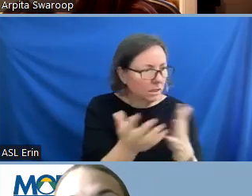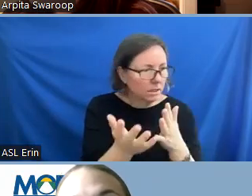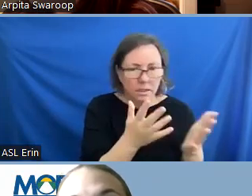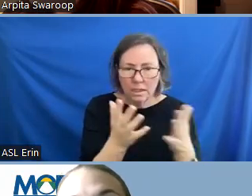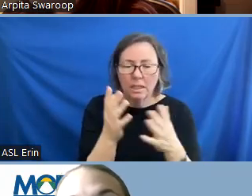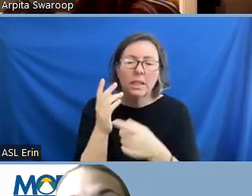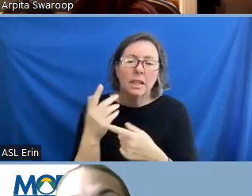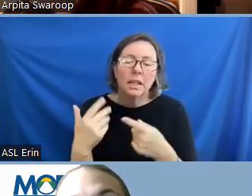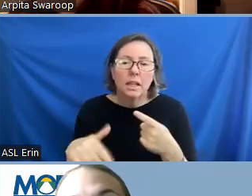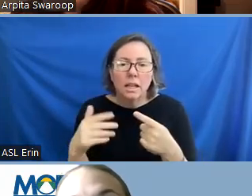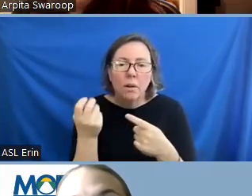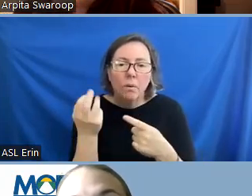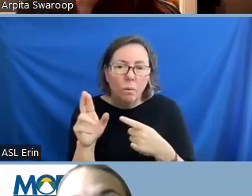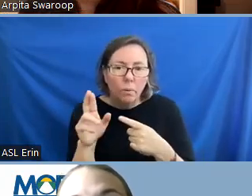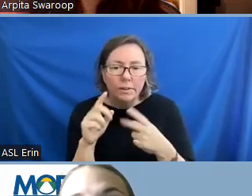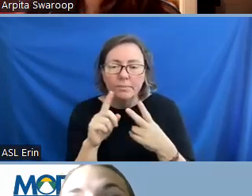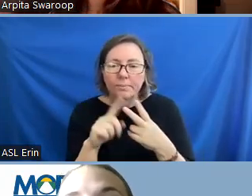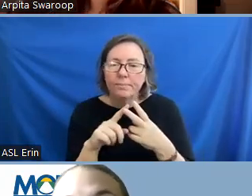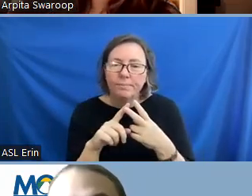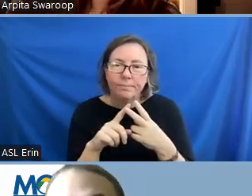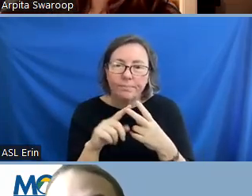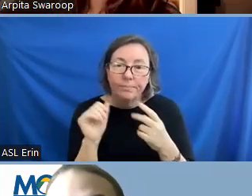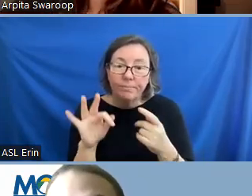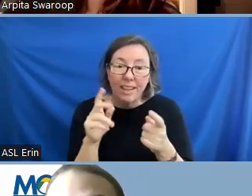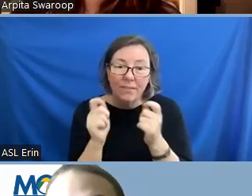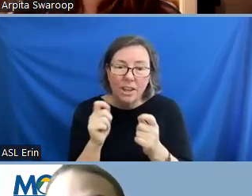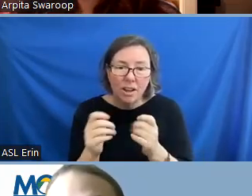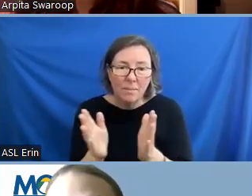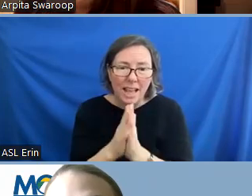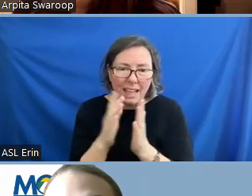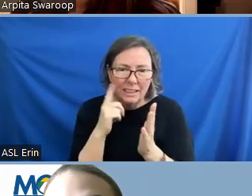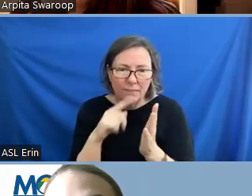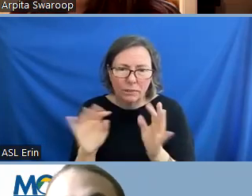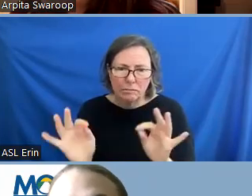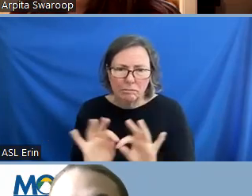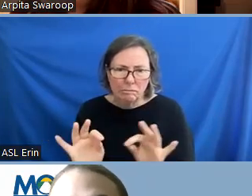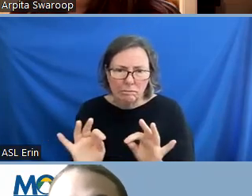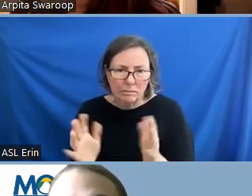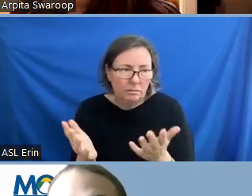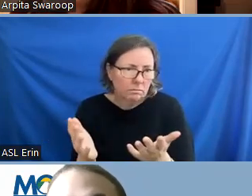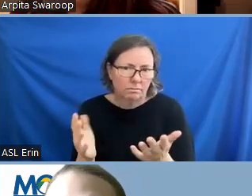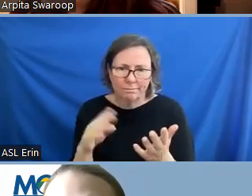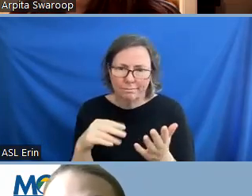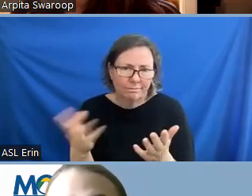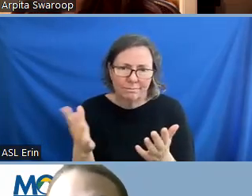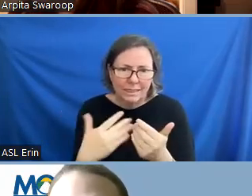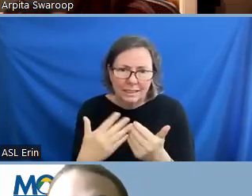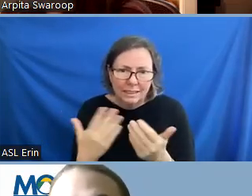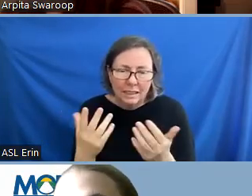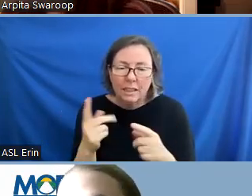If the accommodation they're requesting is going to put some strain on the agency,